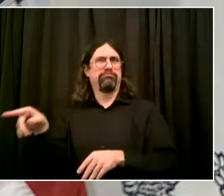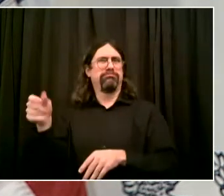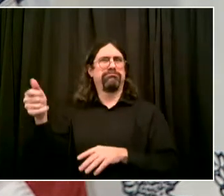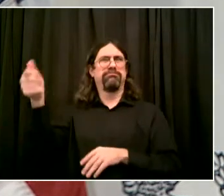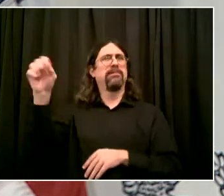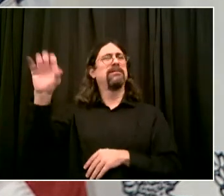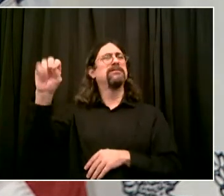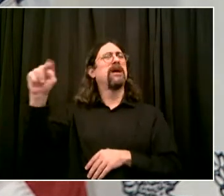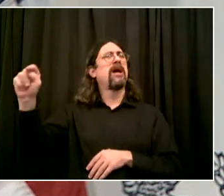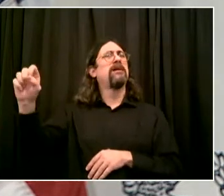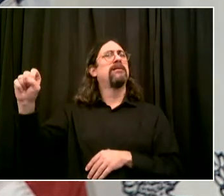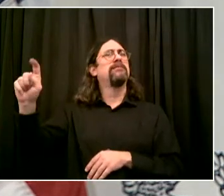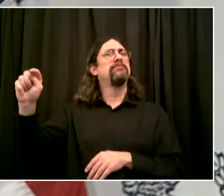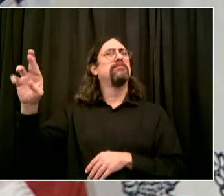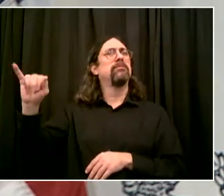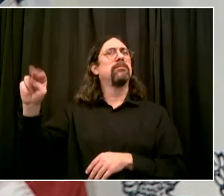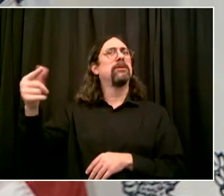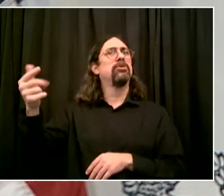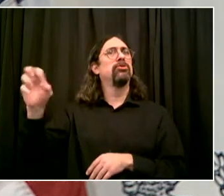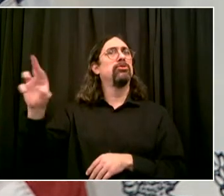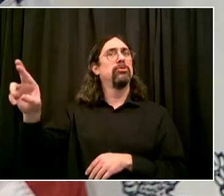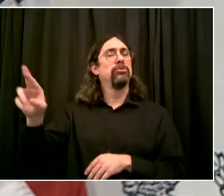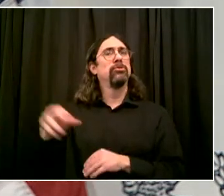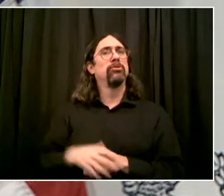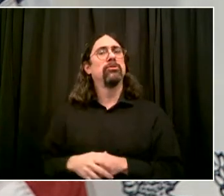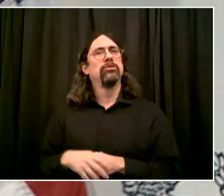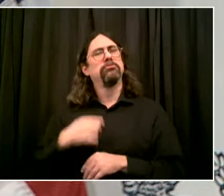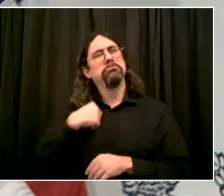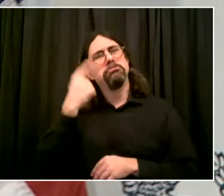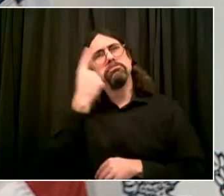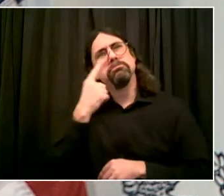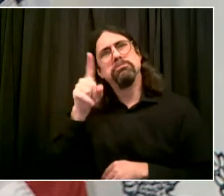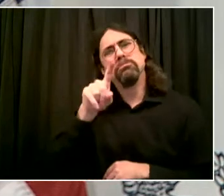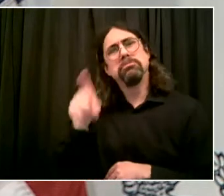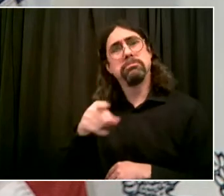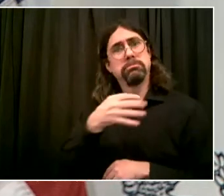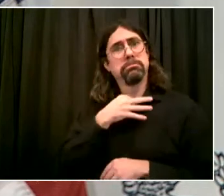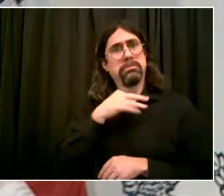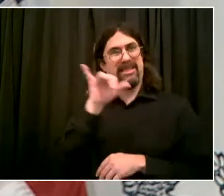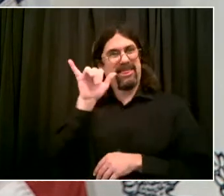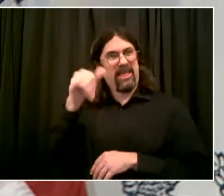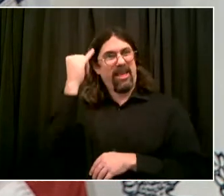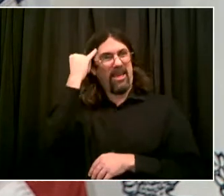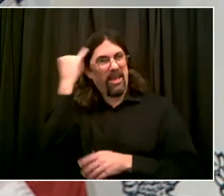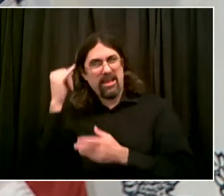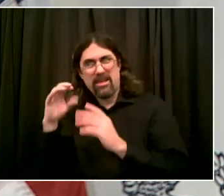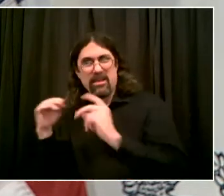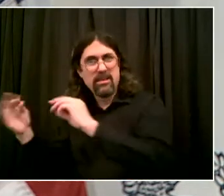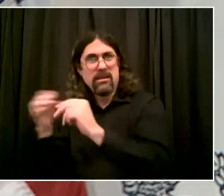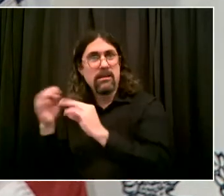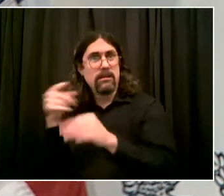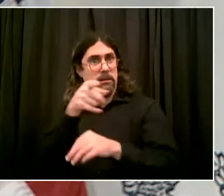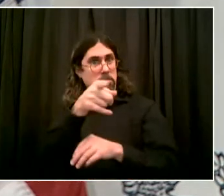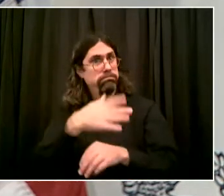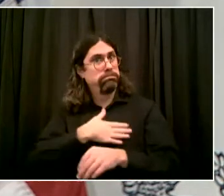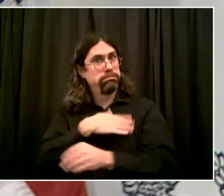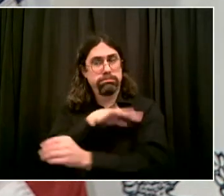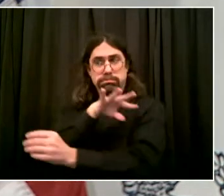WE'E'ER H HOPININTG SORT OF GET THESE QUESTIONS TOTOTH E COMMISSIONER TODAY, WHY IS HE NOT HERE? WHY CAN'T YOU